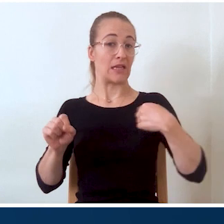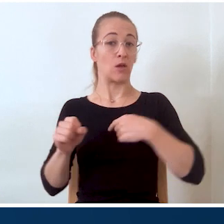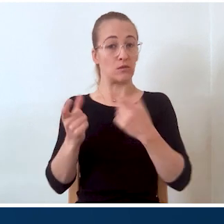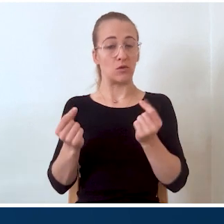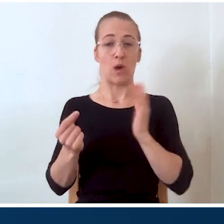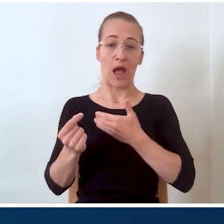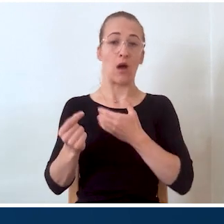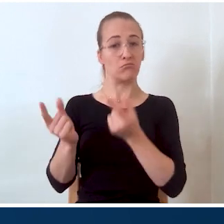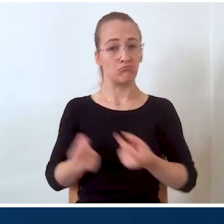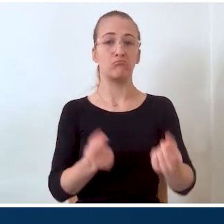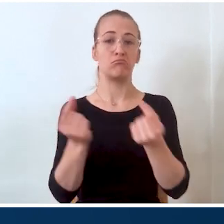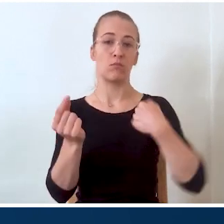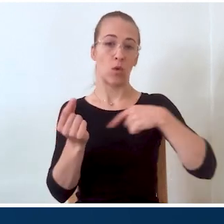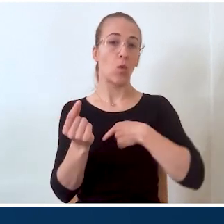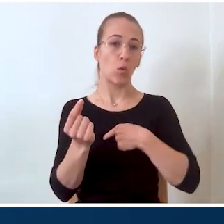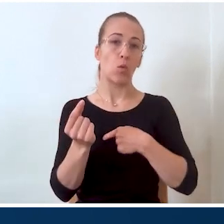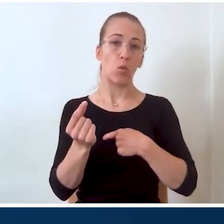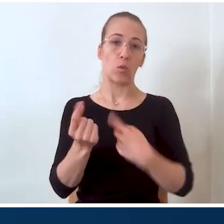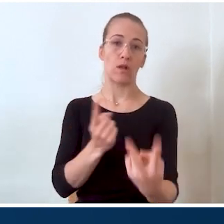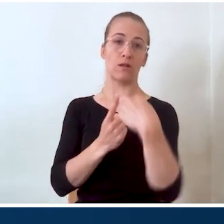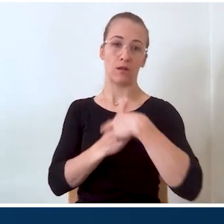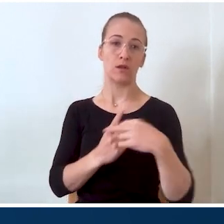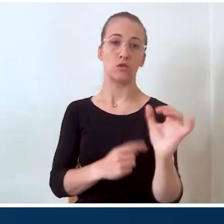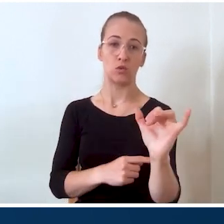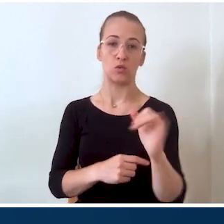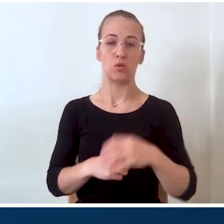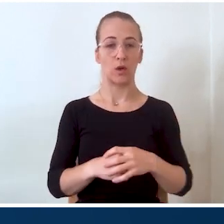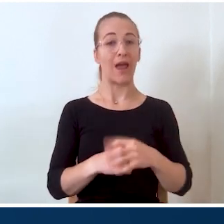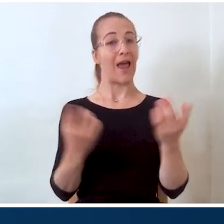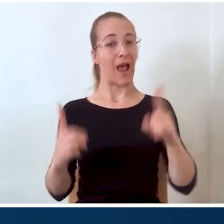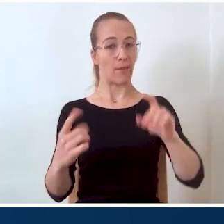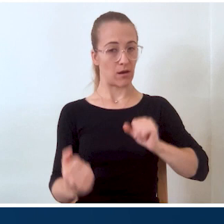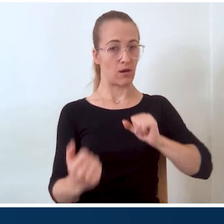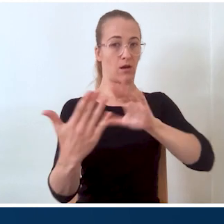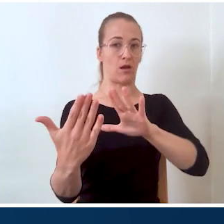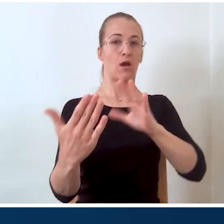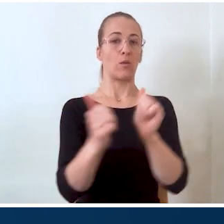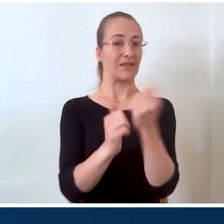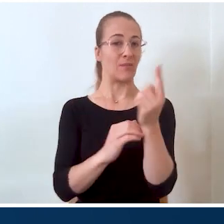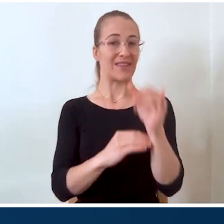we fall into that as well. But it's when you're confronted with something that's inaccessible, that's when you need